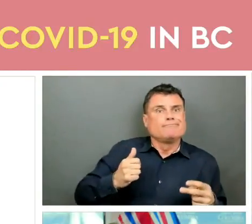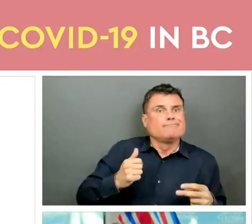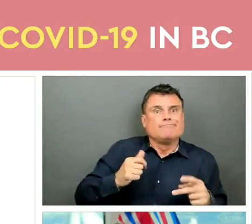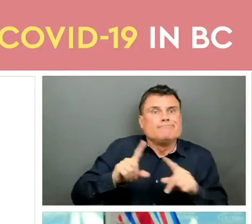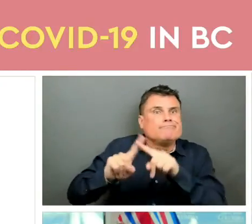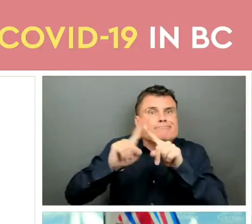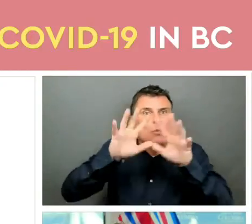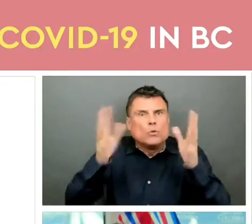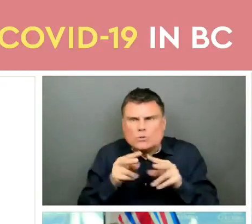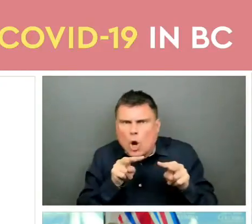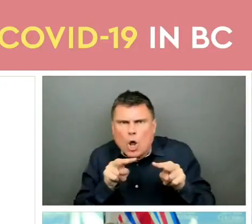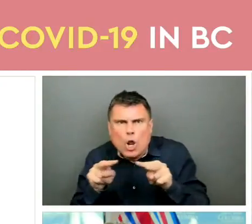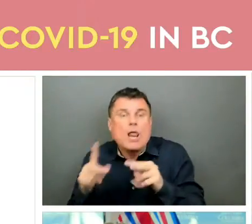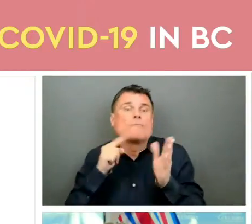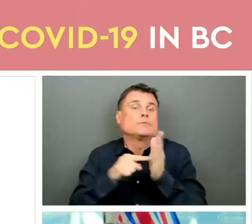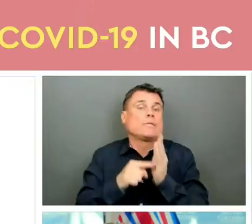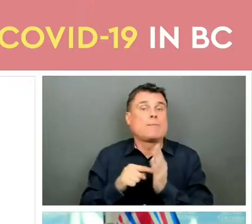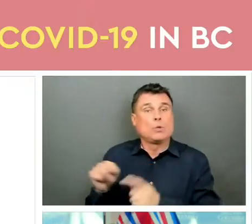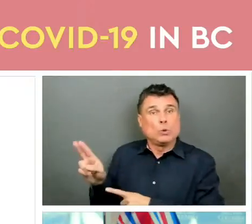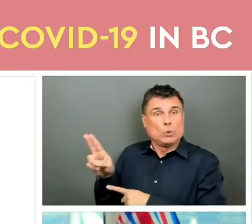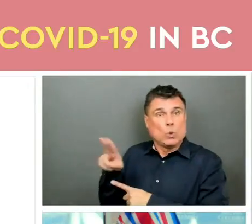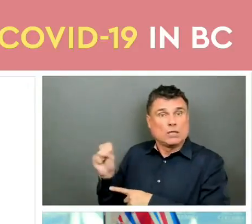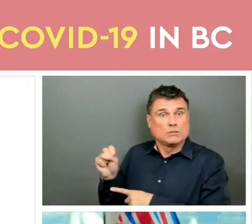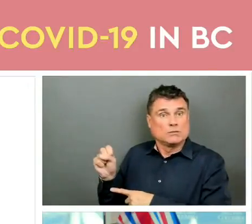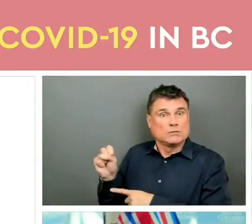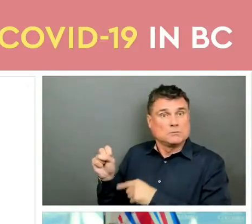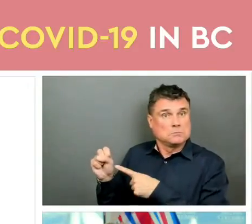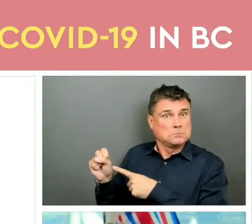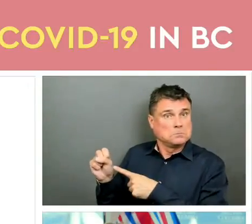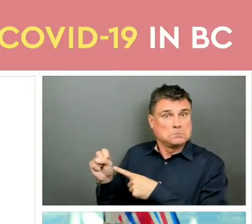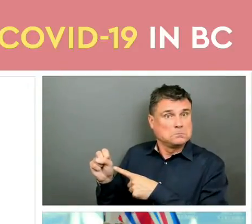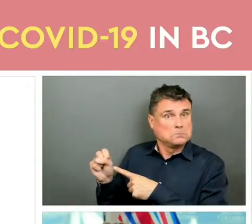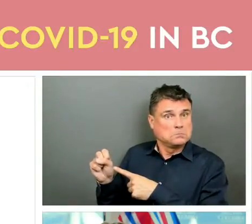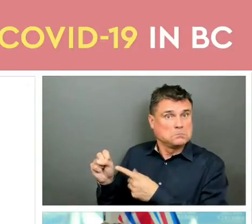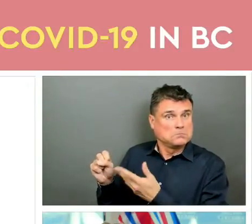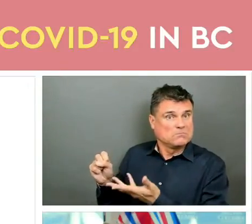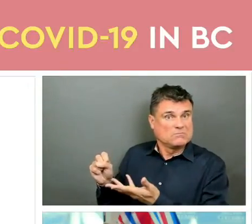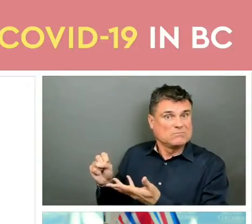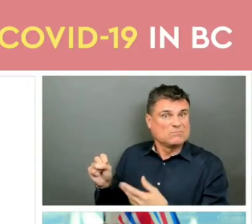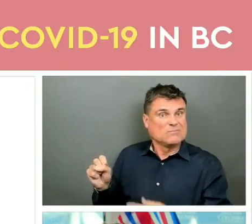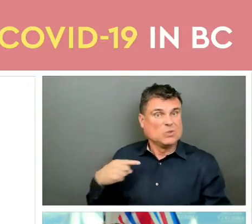, for example, than in the United States in its entirety. And we do very similar proportions